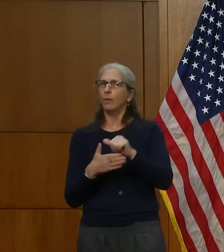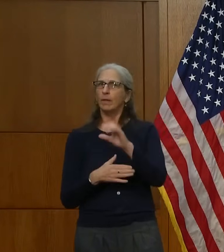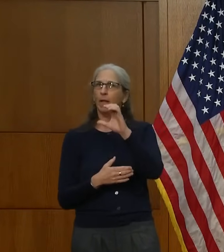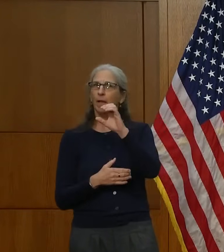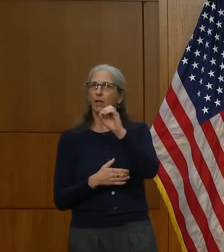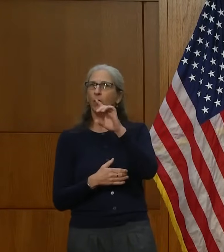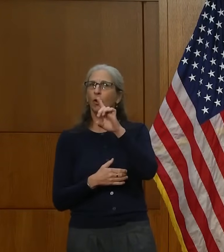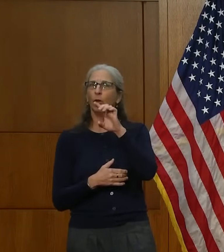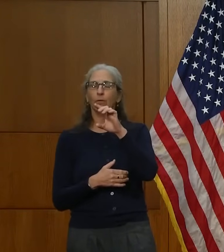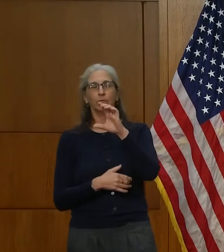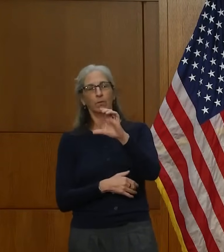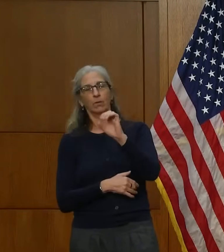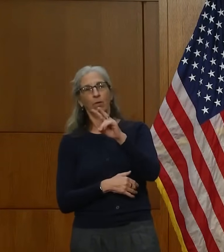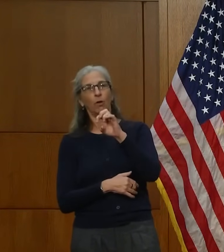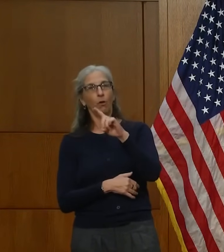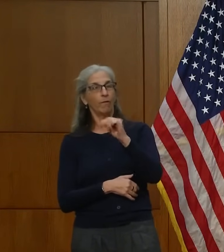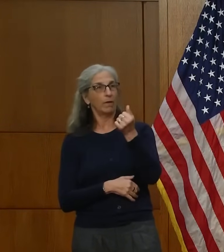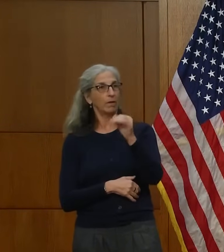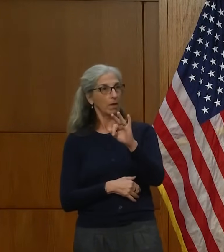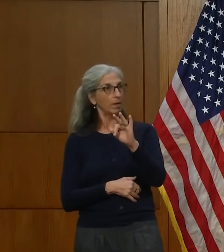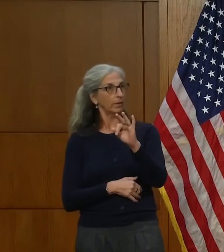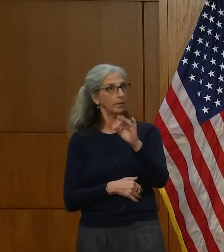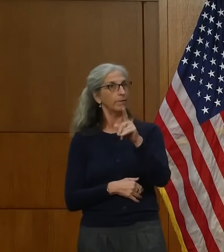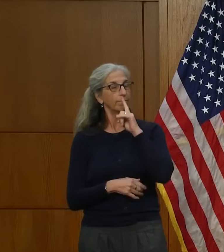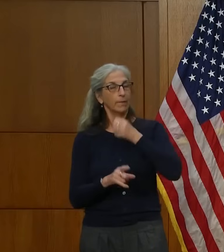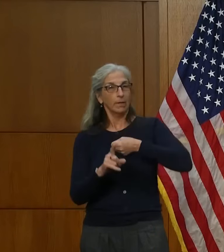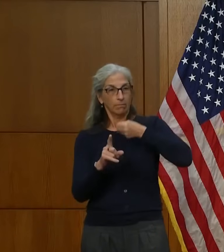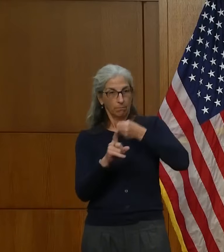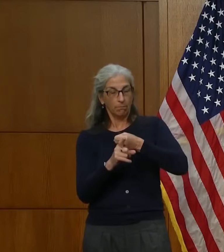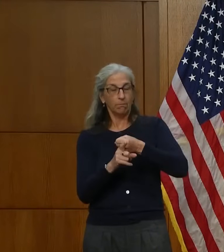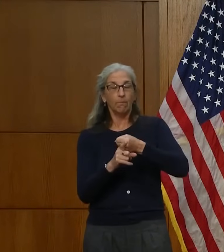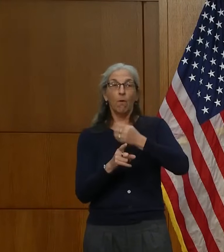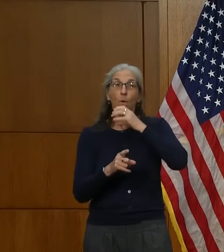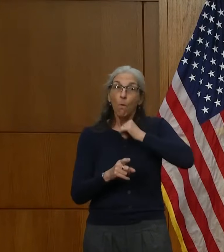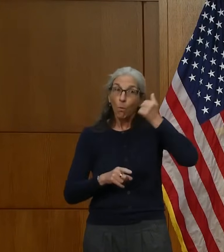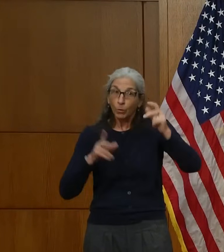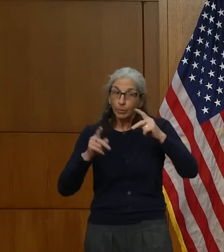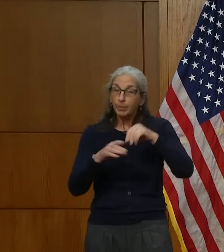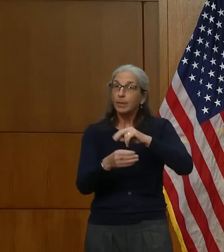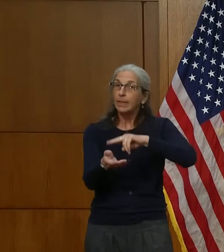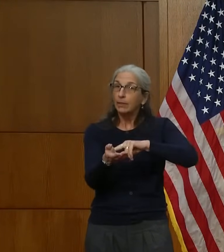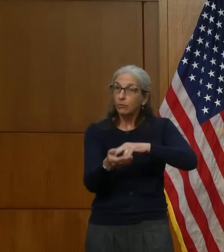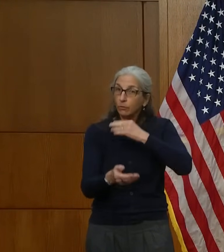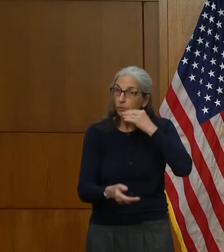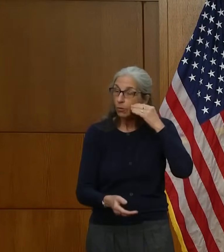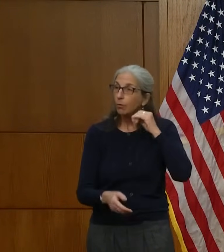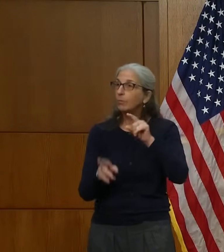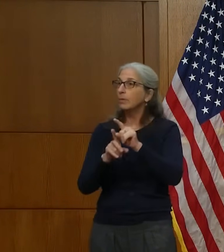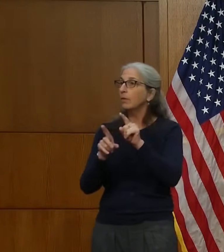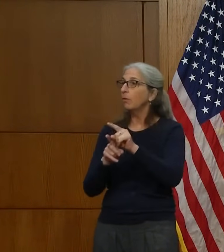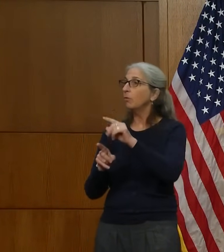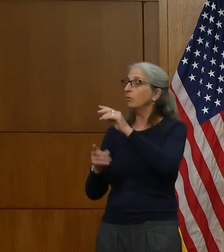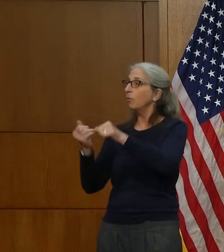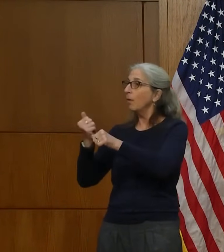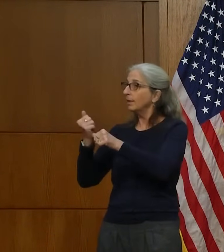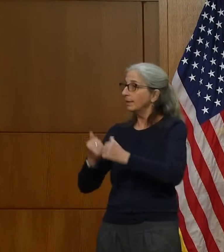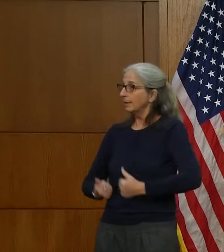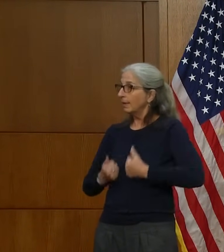WANT TO RECEIVE A VACCINATION TO DO SO. WITH THAT SAID, AND KNOWING THAT COVID-19 HAS ESPECIALLY AFFECTED OLDER